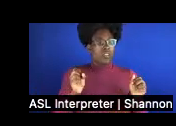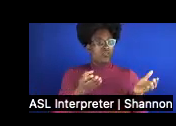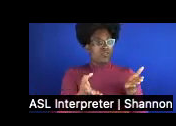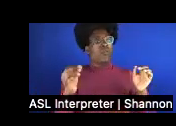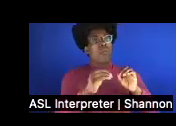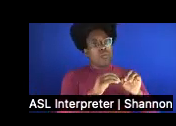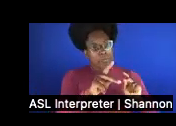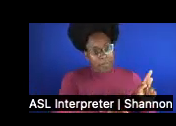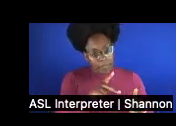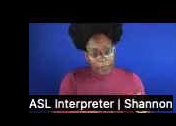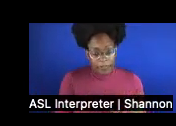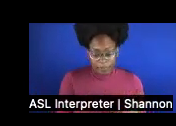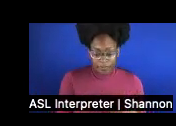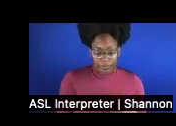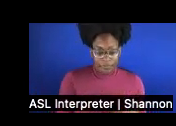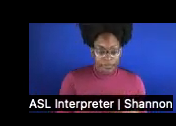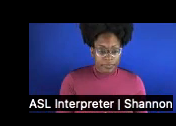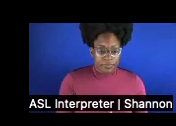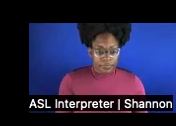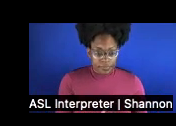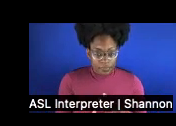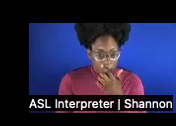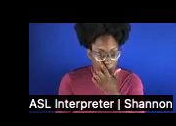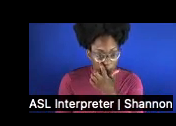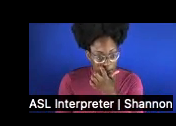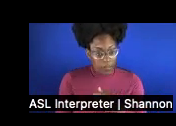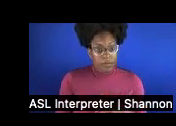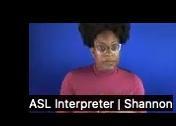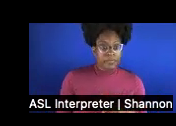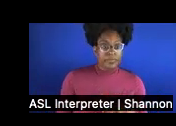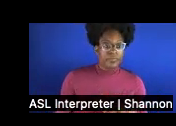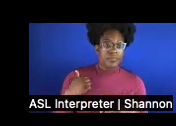proofreaders: again, they clarify, support, and guide but don't really correct errors. And